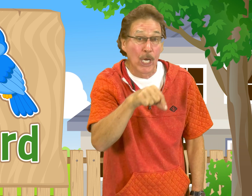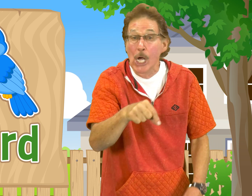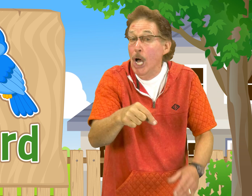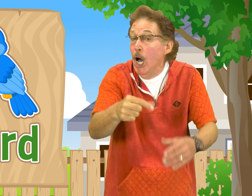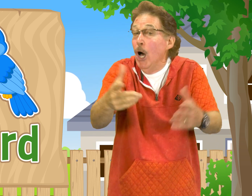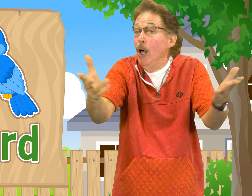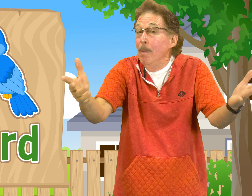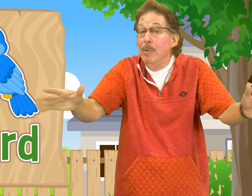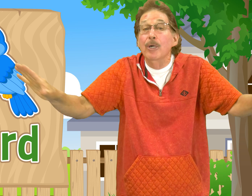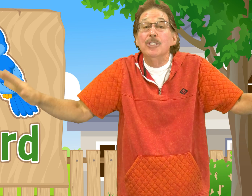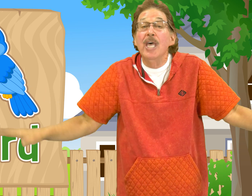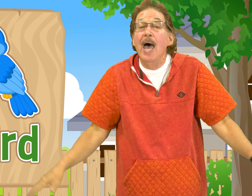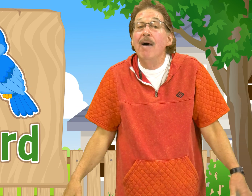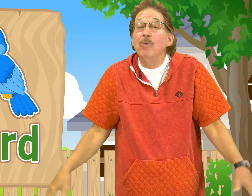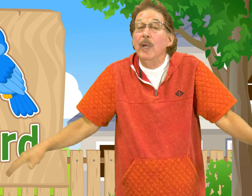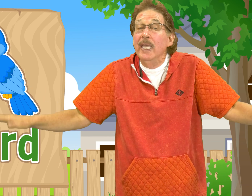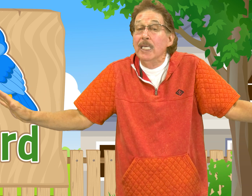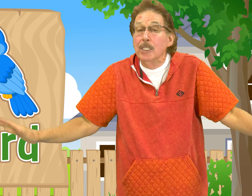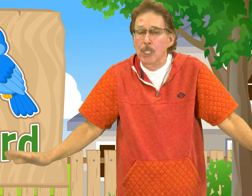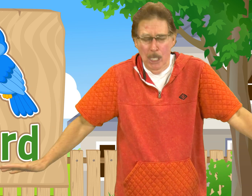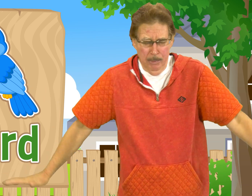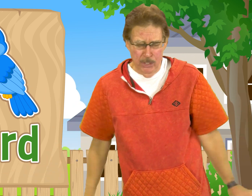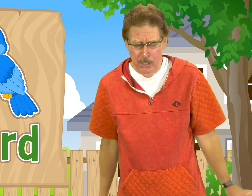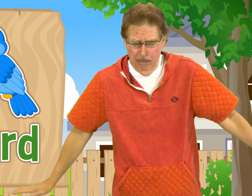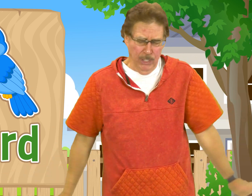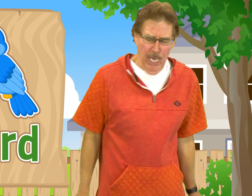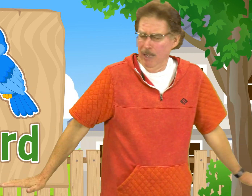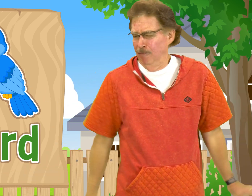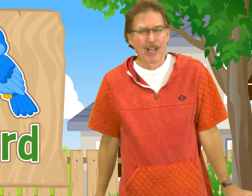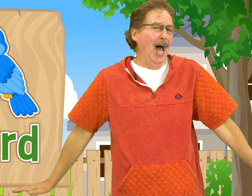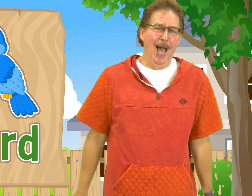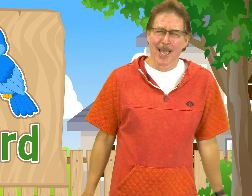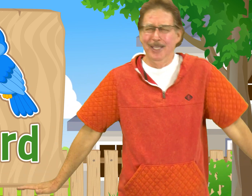All birds have wings, but some can't fly